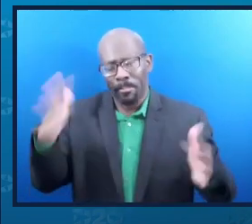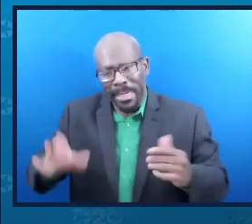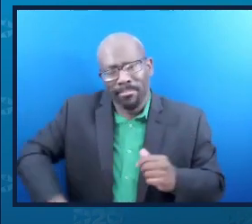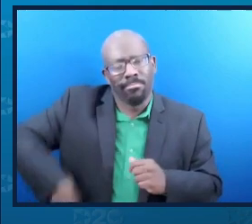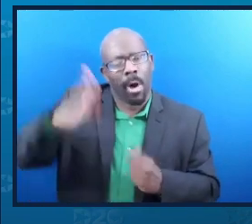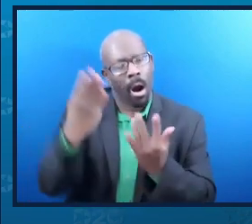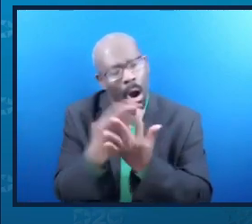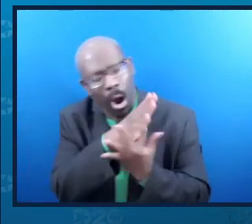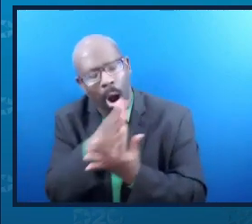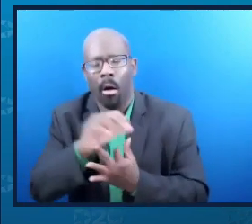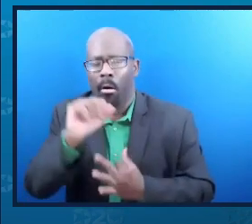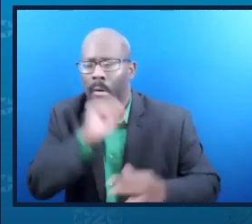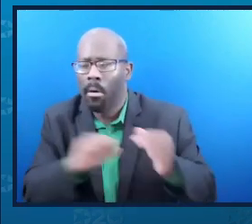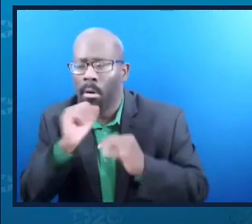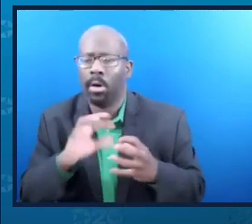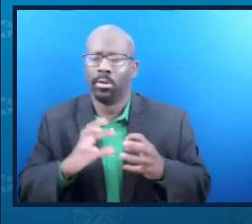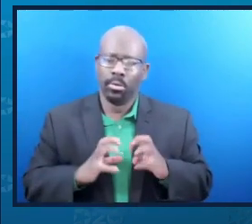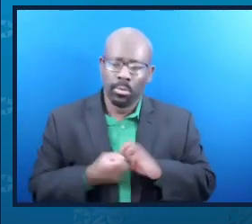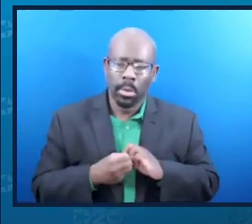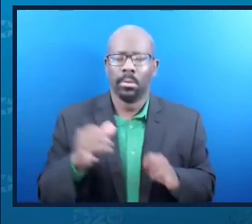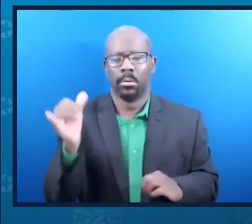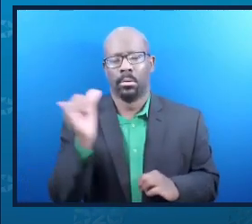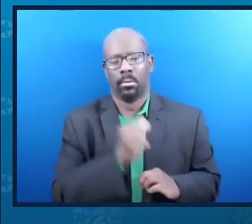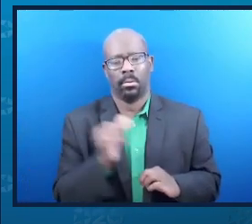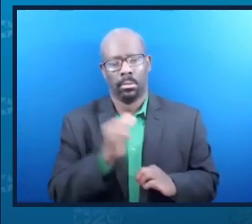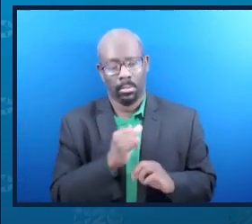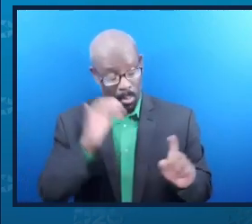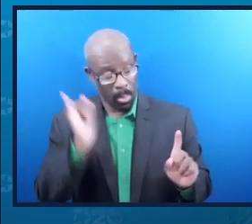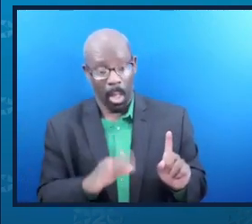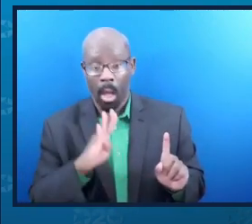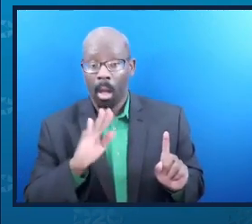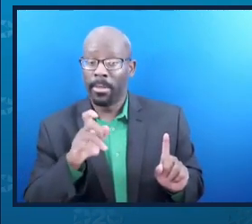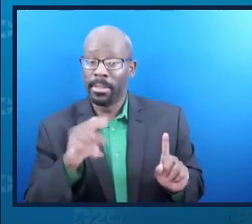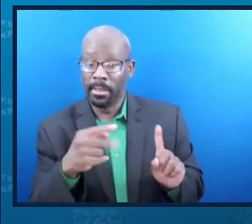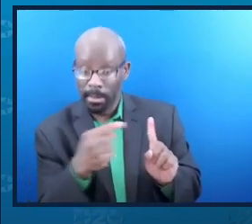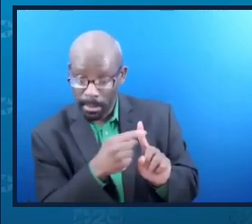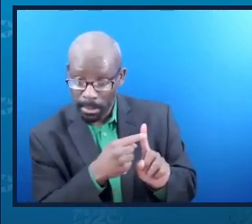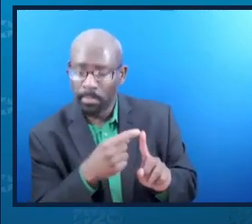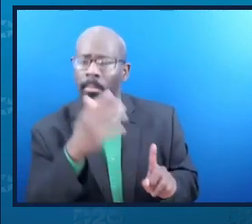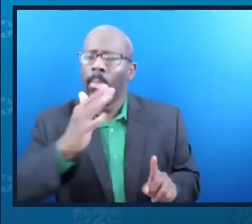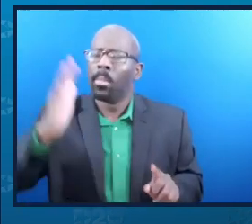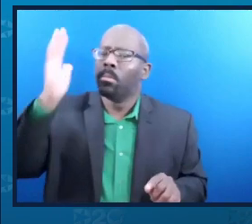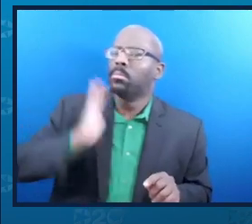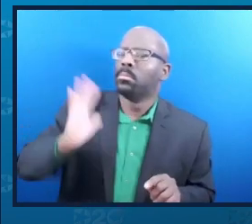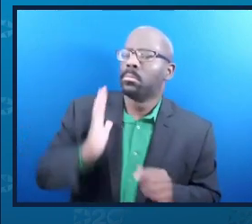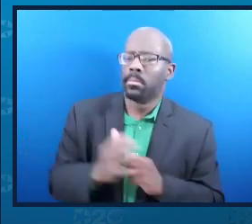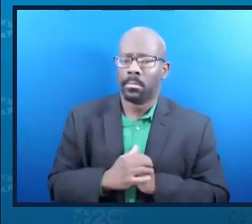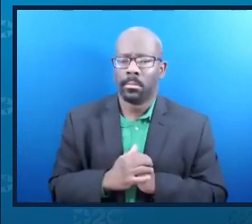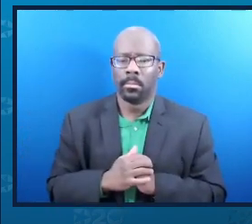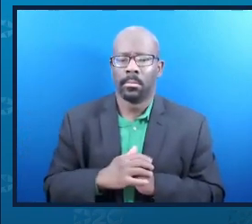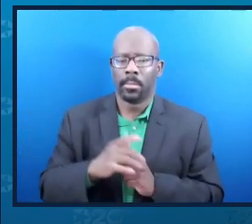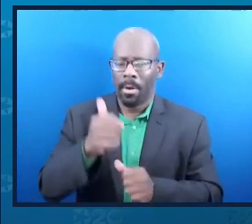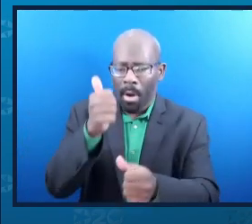TOO MUCH GRIEF. JOE IS A MAN WHO LEARNED EARLY